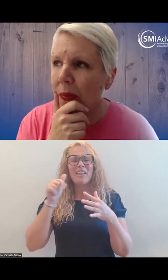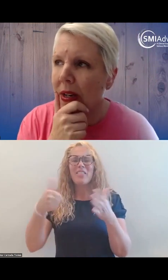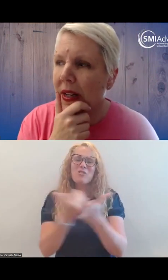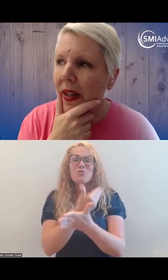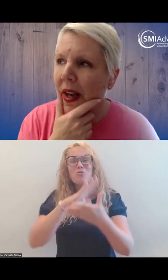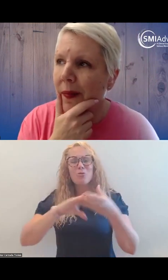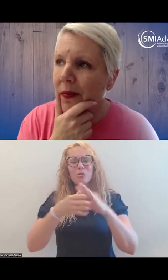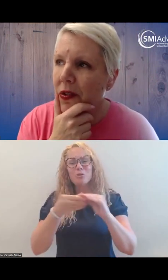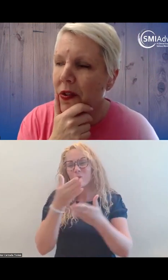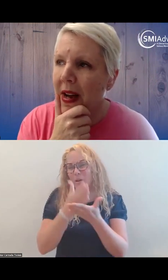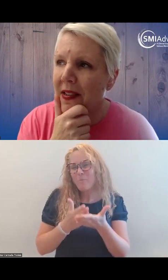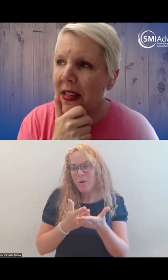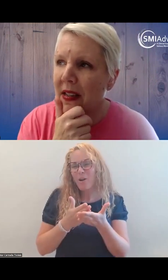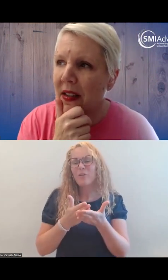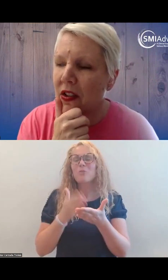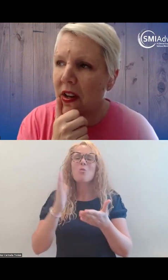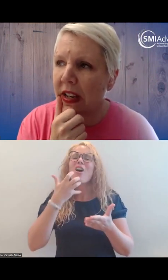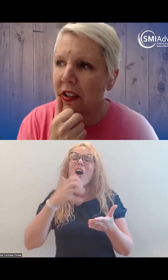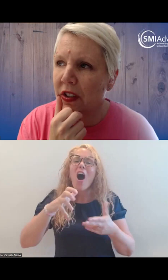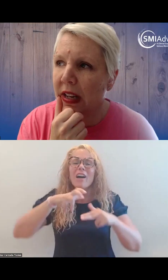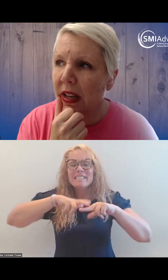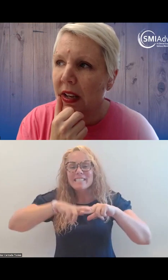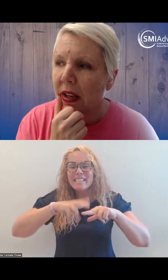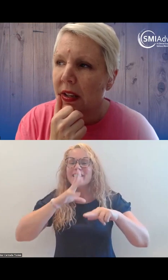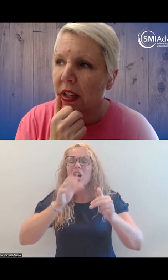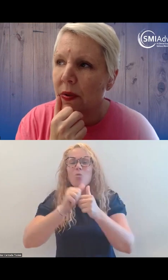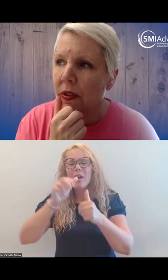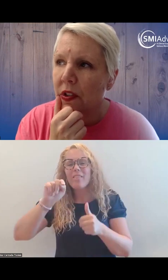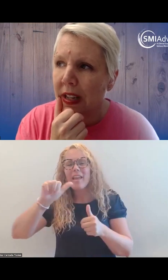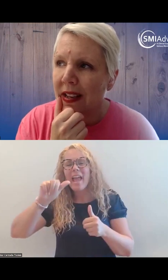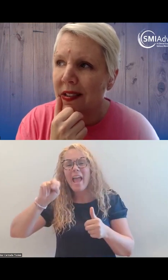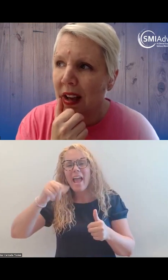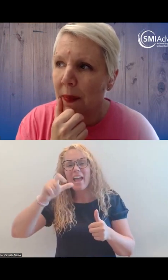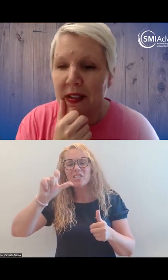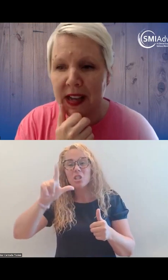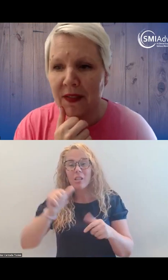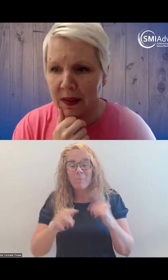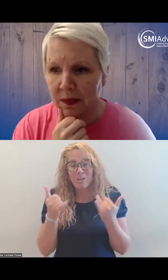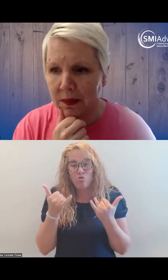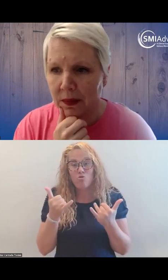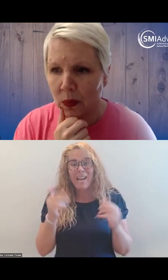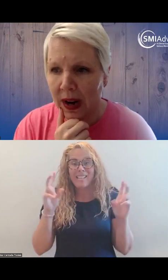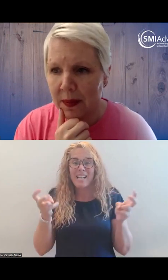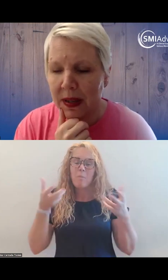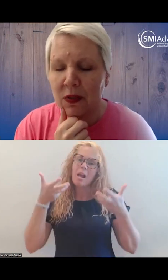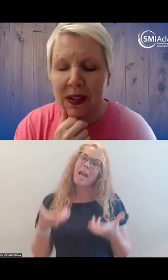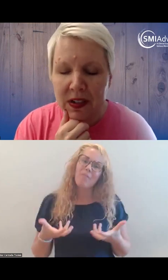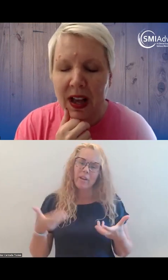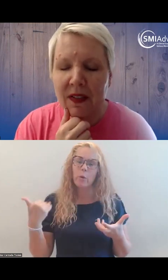WE ARE GOING TO DO HOT SEAT AND TALK TO ANGELA. TODAY'S TOPIC IS HEAVY. RIGHT? BECAUSE WE STILL HAVE